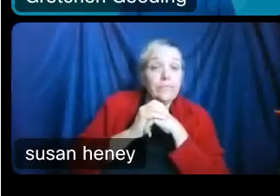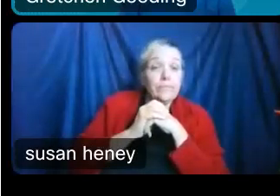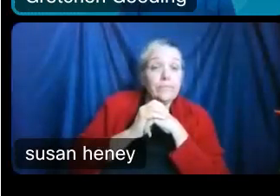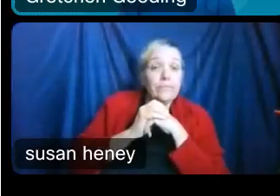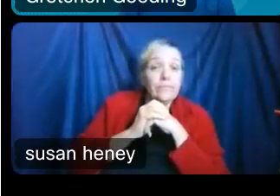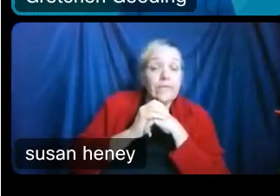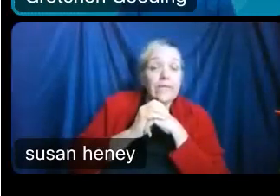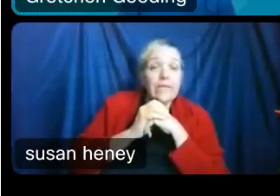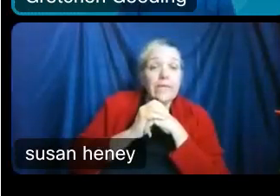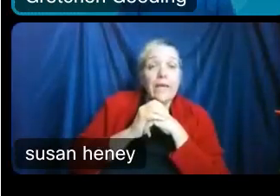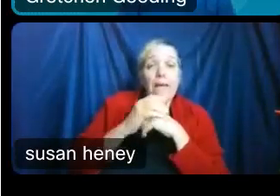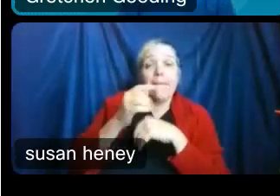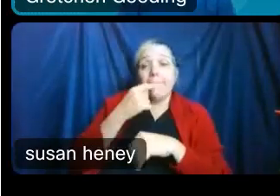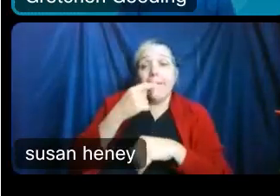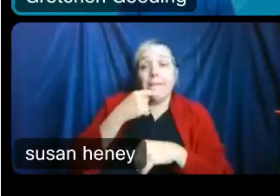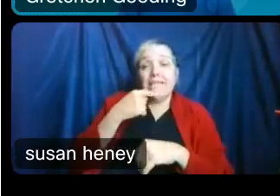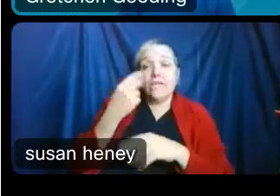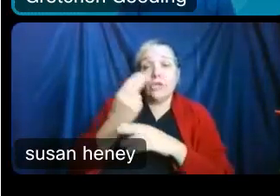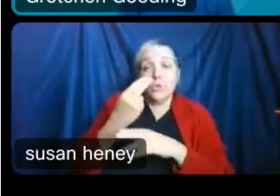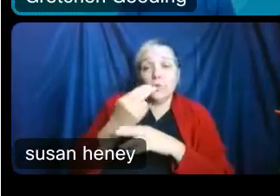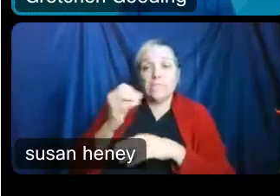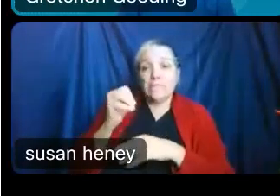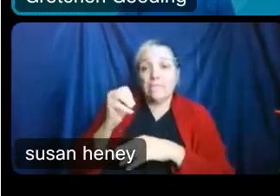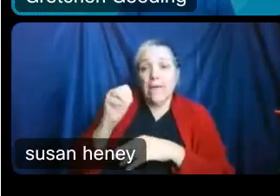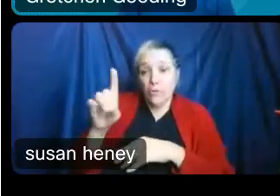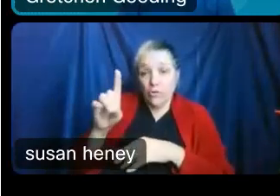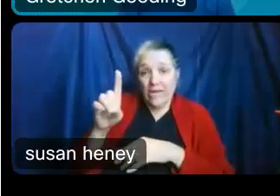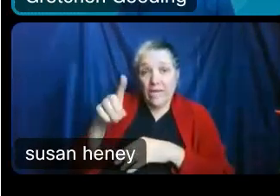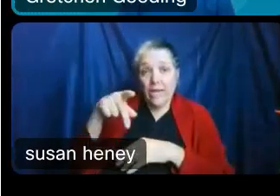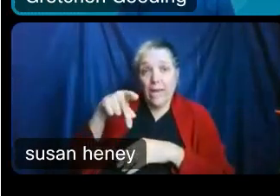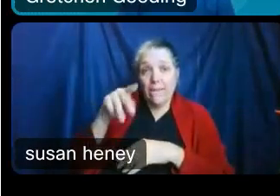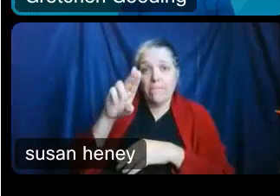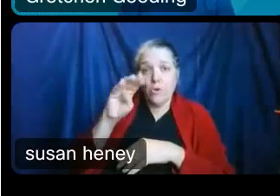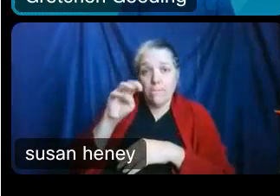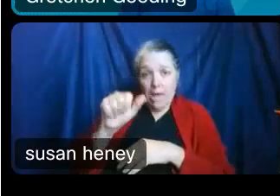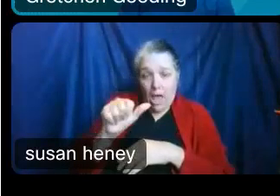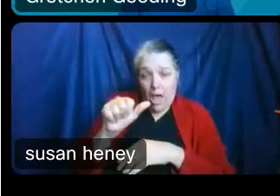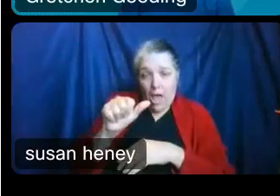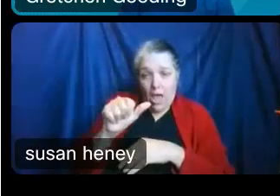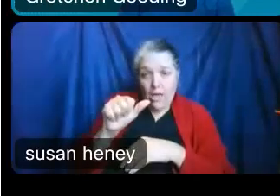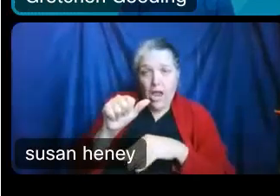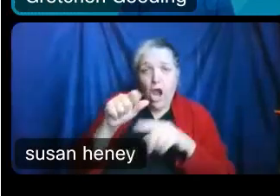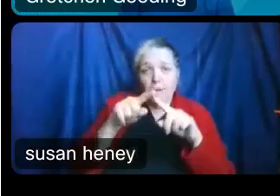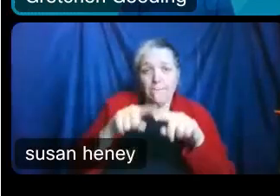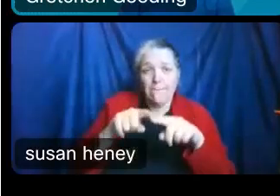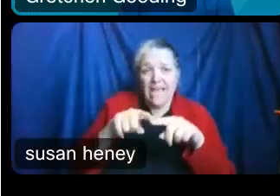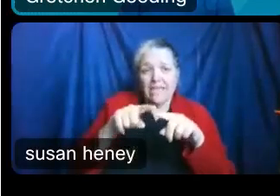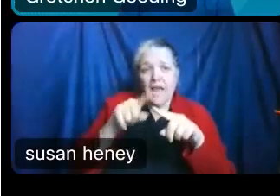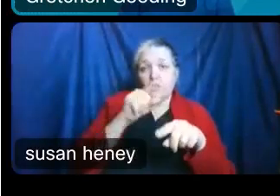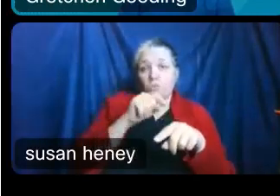Areas or PUMAS and urban areas are based on the 2020 census. They were previously based